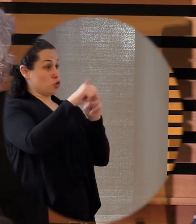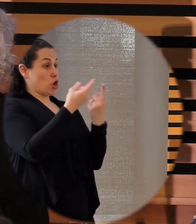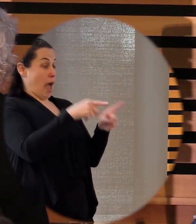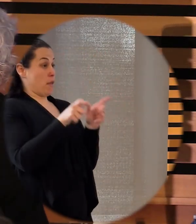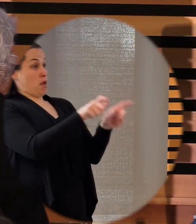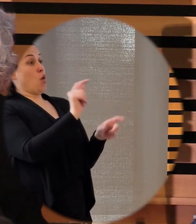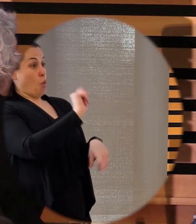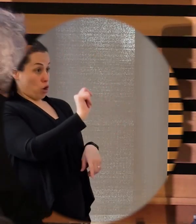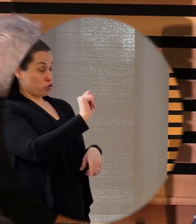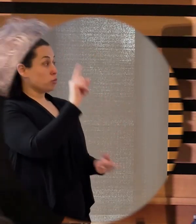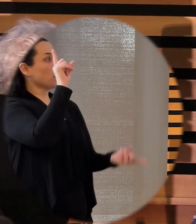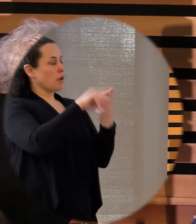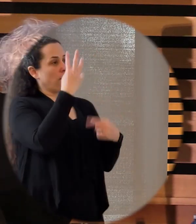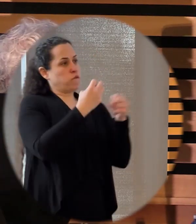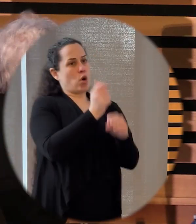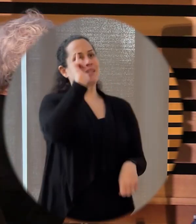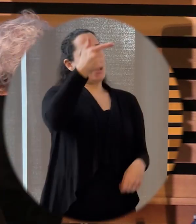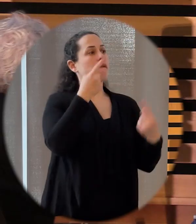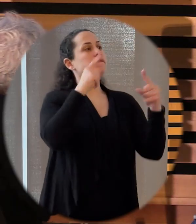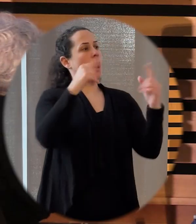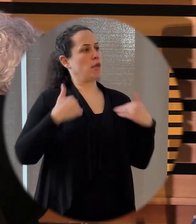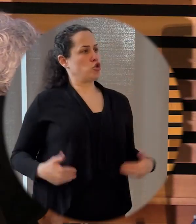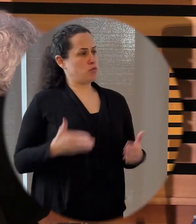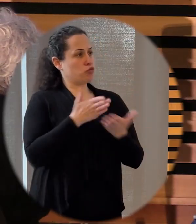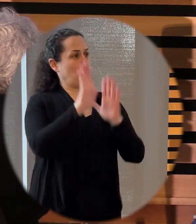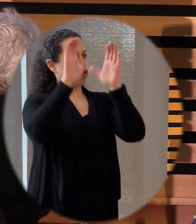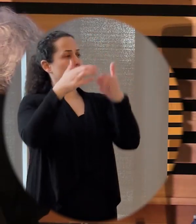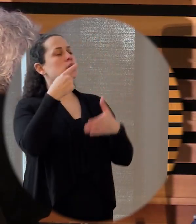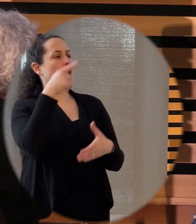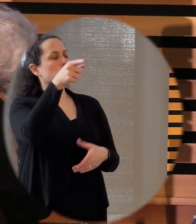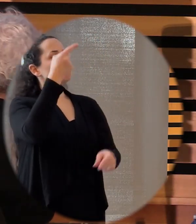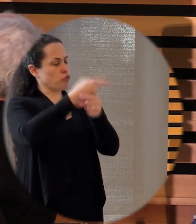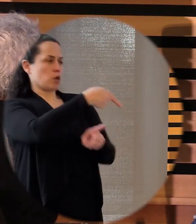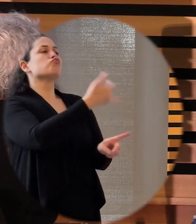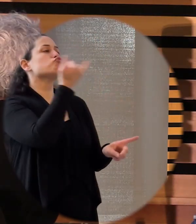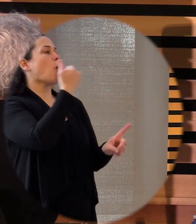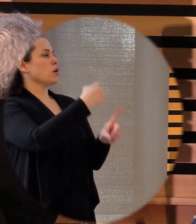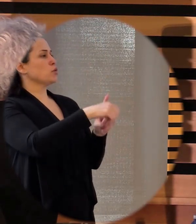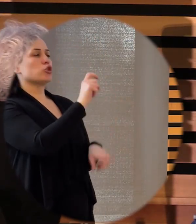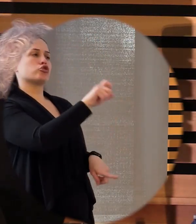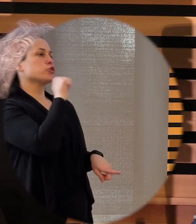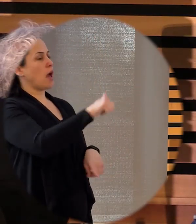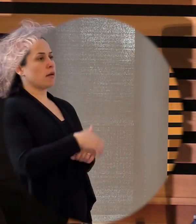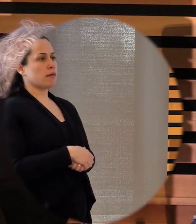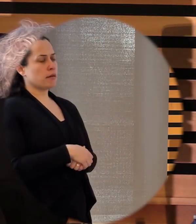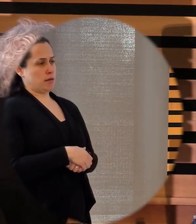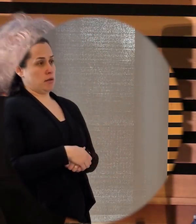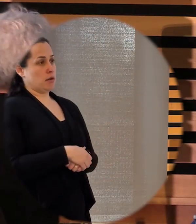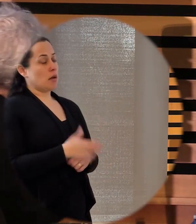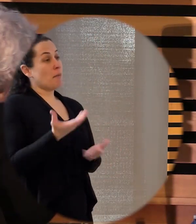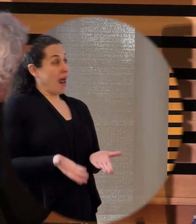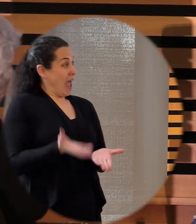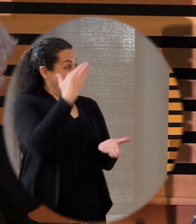the Human Rights Tribunal of Ontario to say this is wrong. But here I am again,